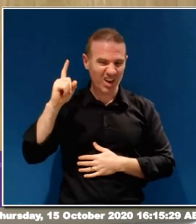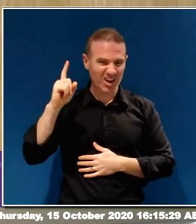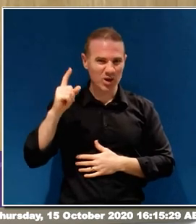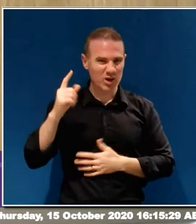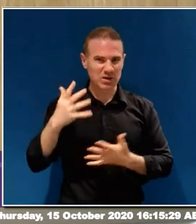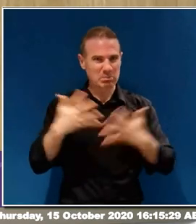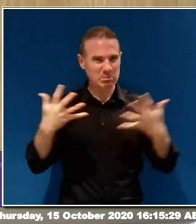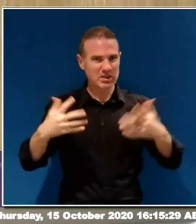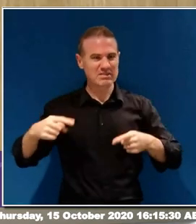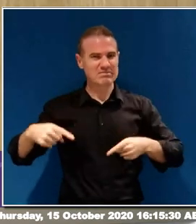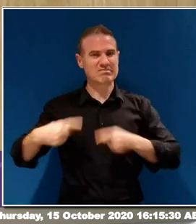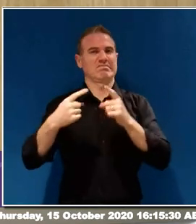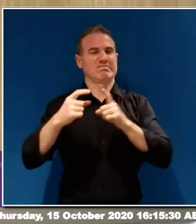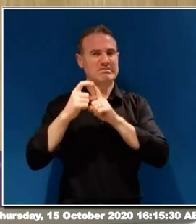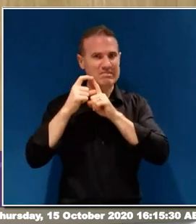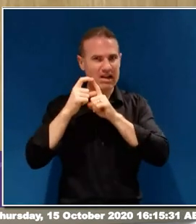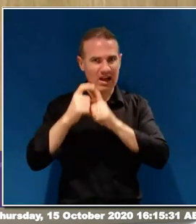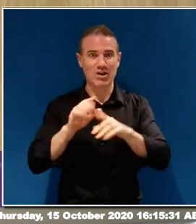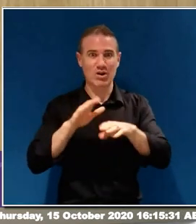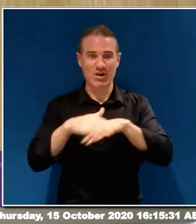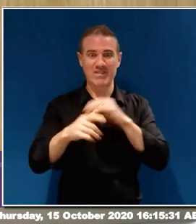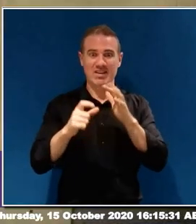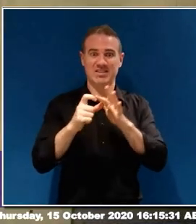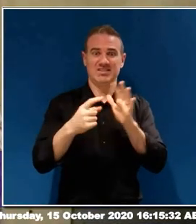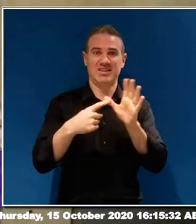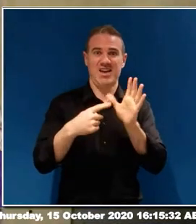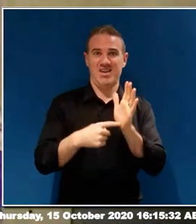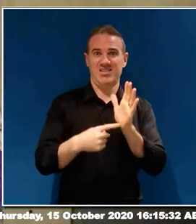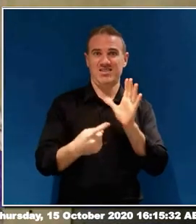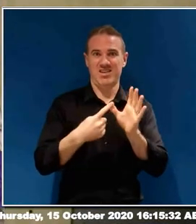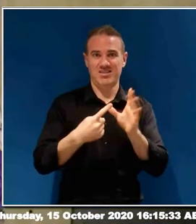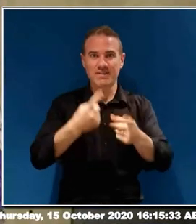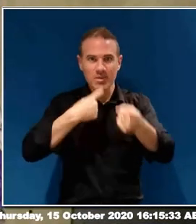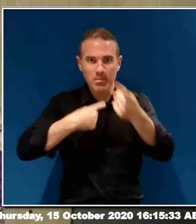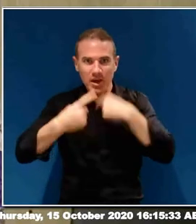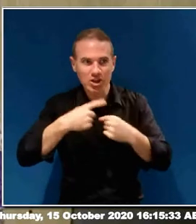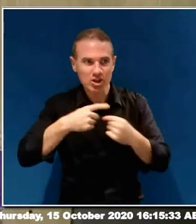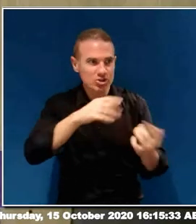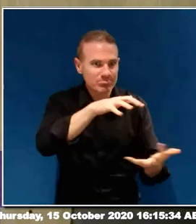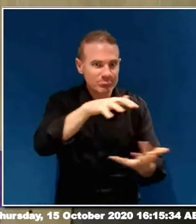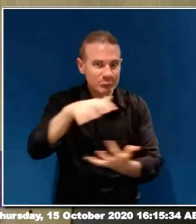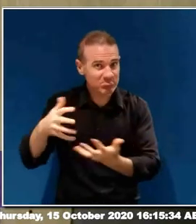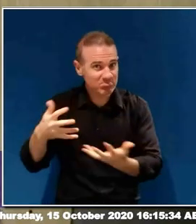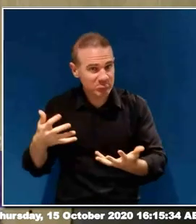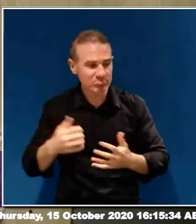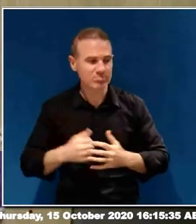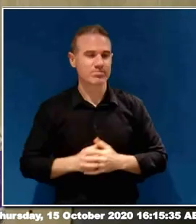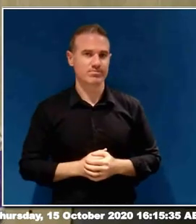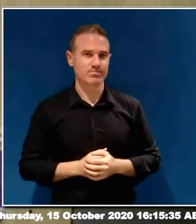been talking about this afternoon? Thank you for that question.